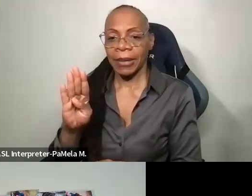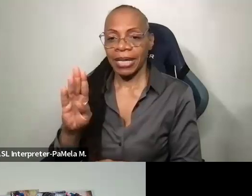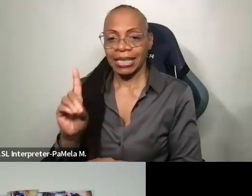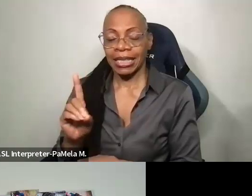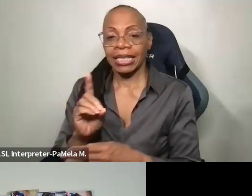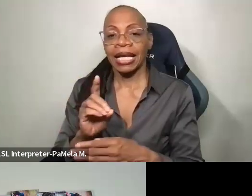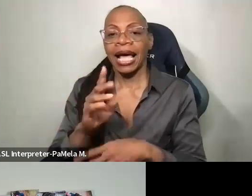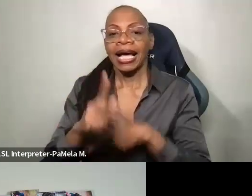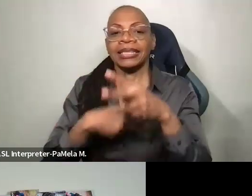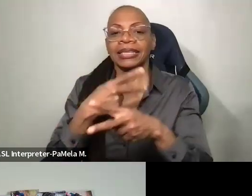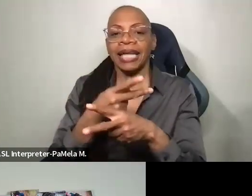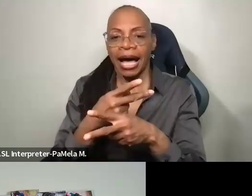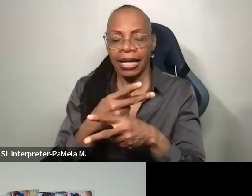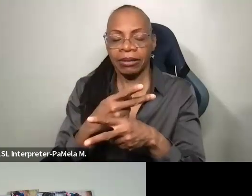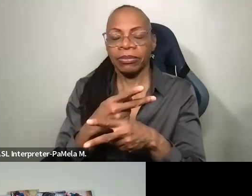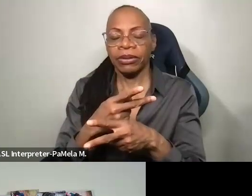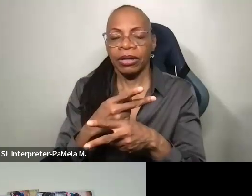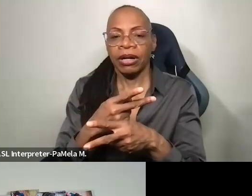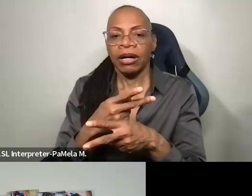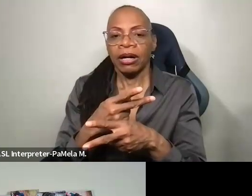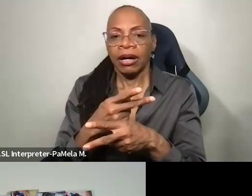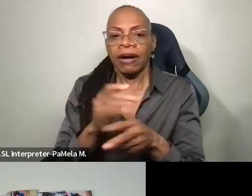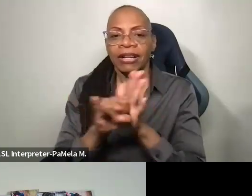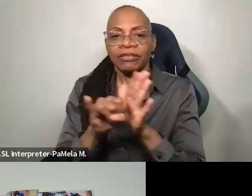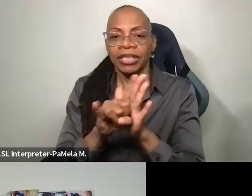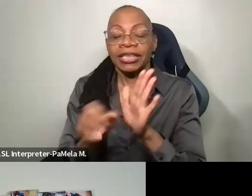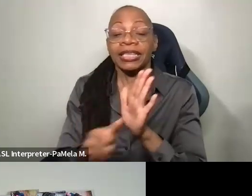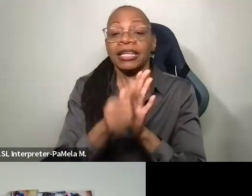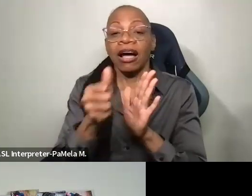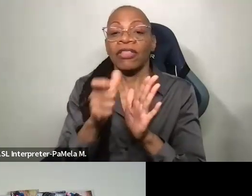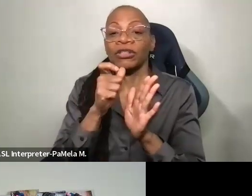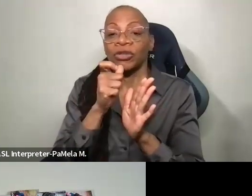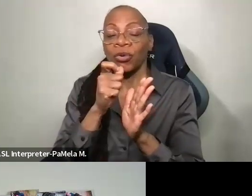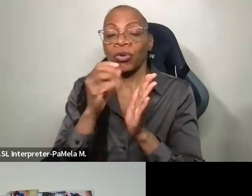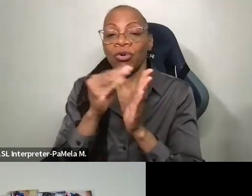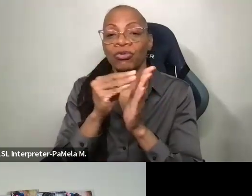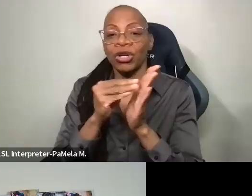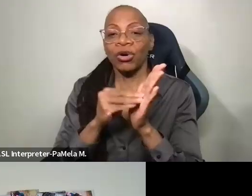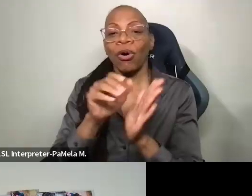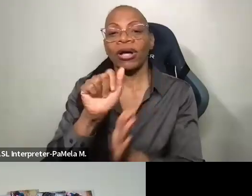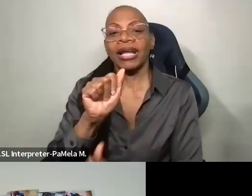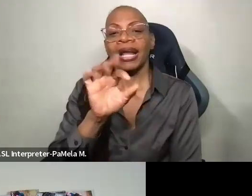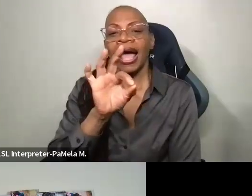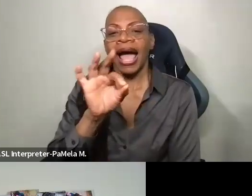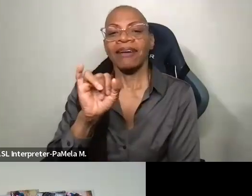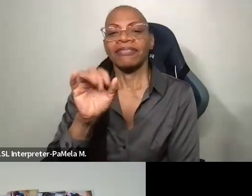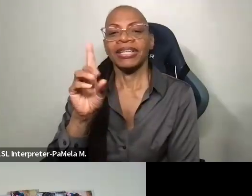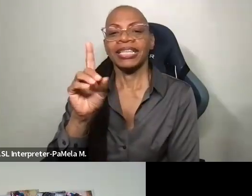They've other DMVs have incorporated affidavits of identity, which has also been quite useful in obtaining client IDs.